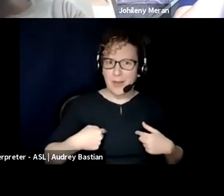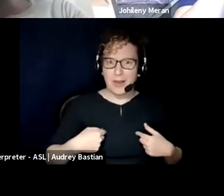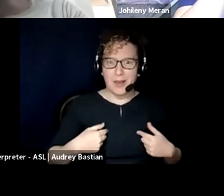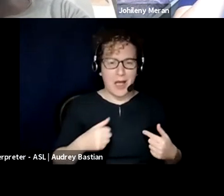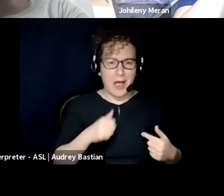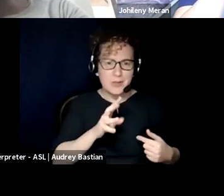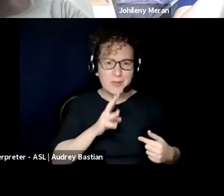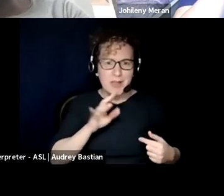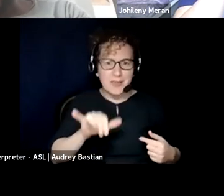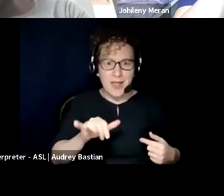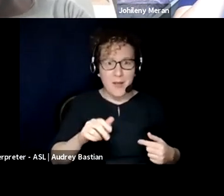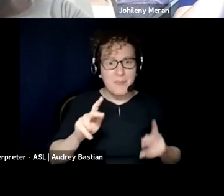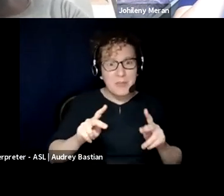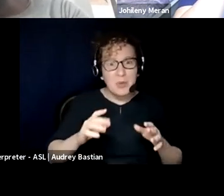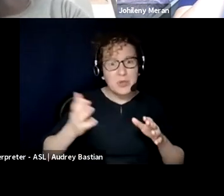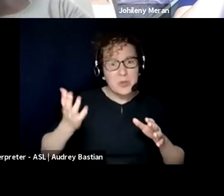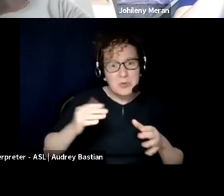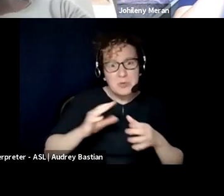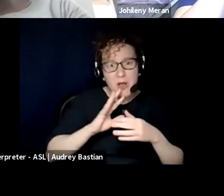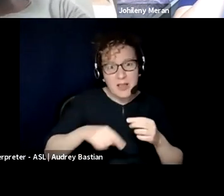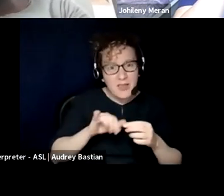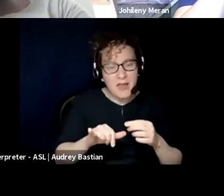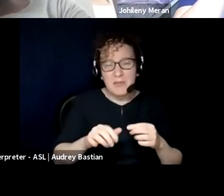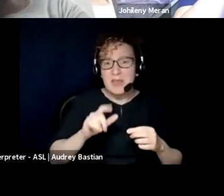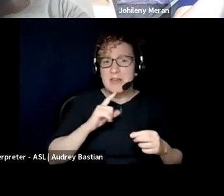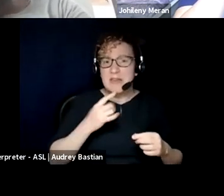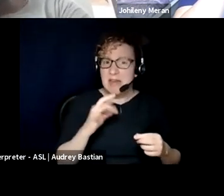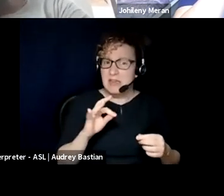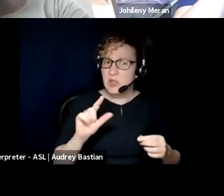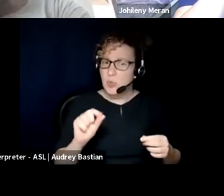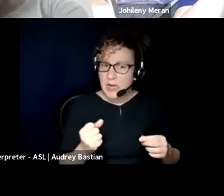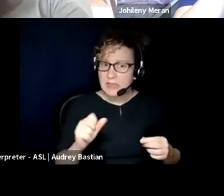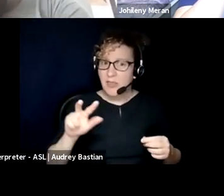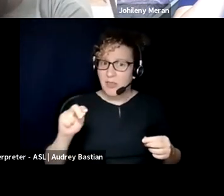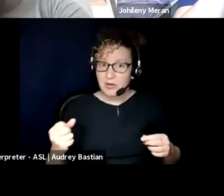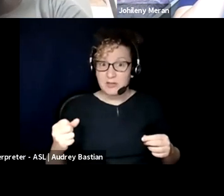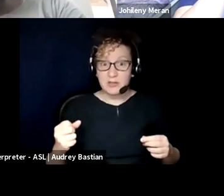like that in the 1920s and 1930s because that's in a wait for it -- they could not get education